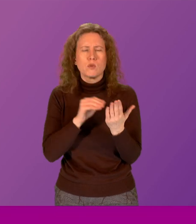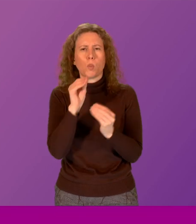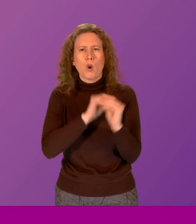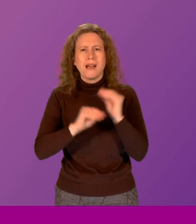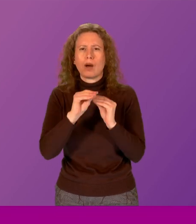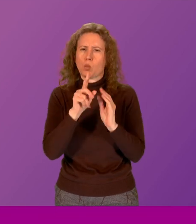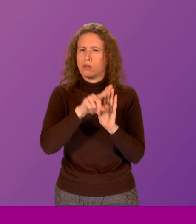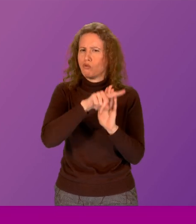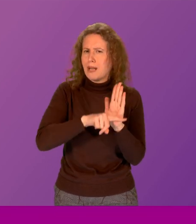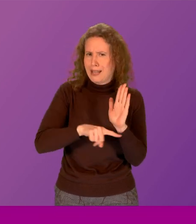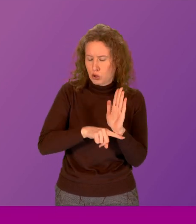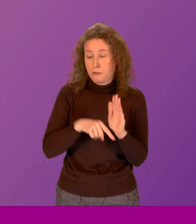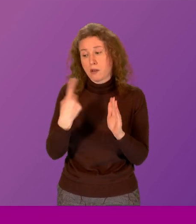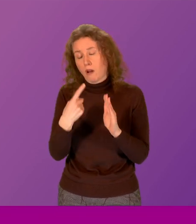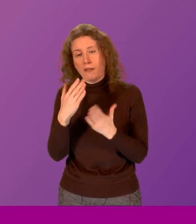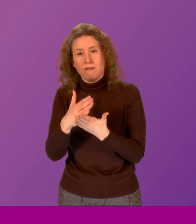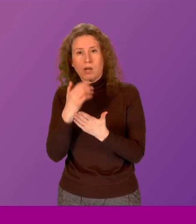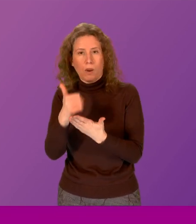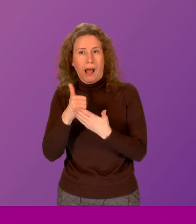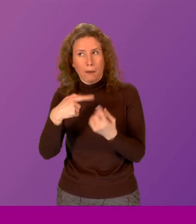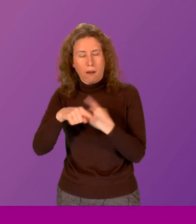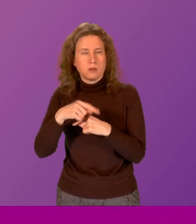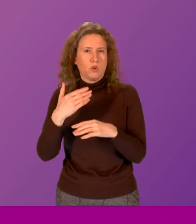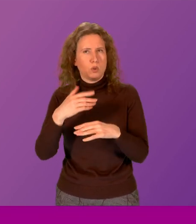One factor that will also help to shape our future action is the work